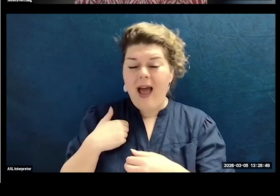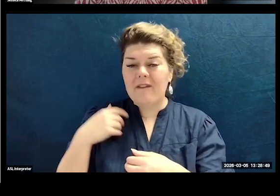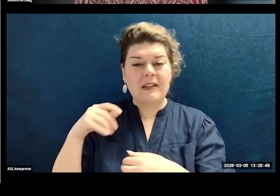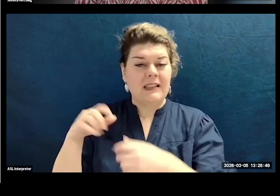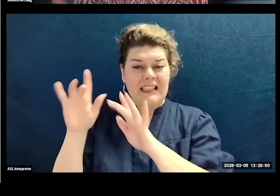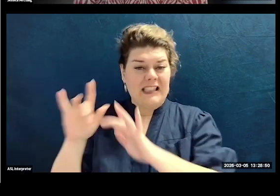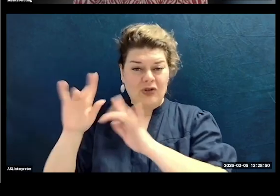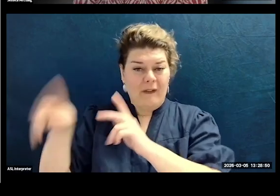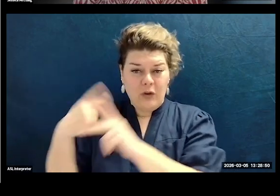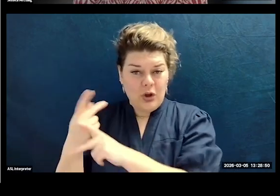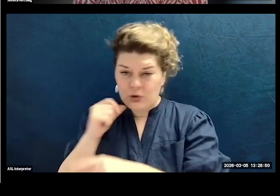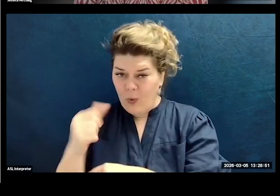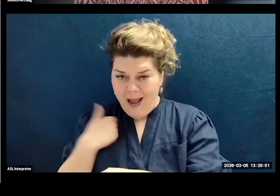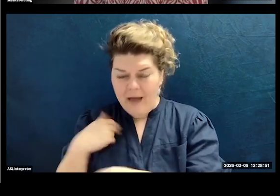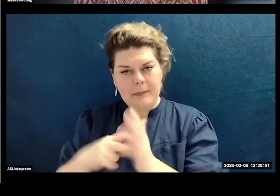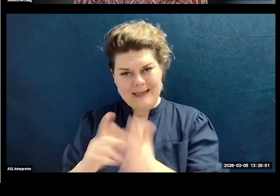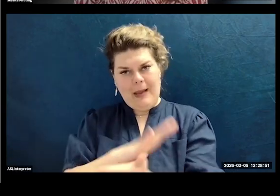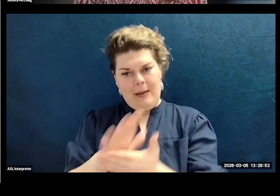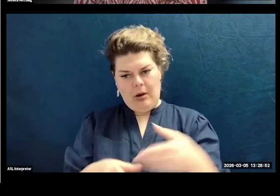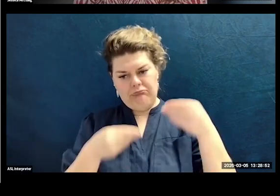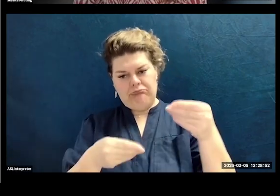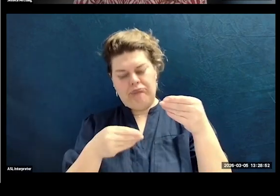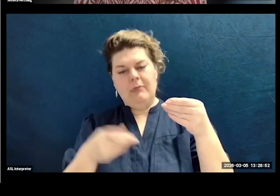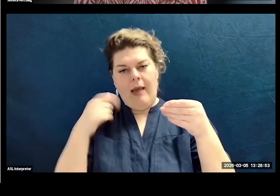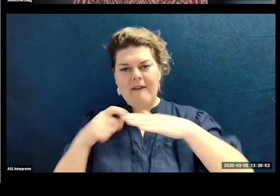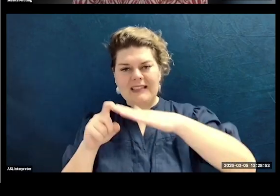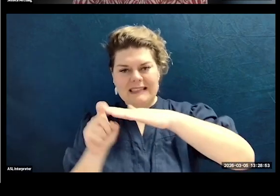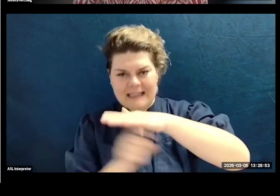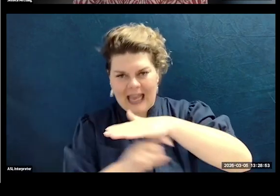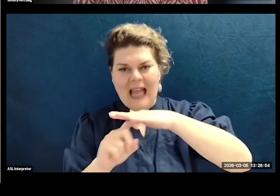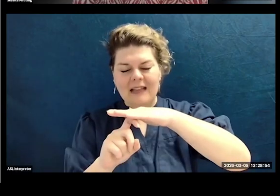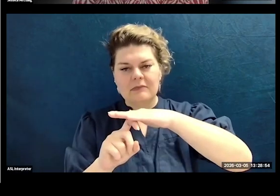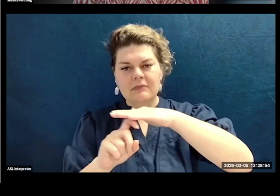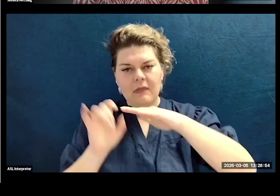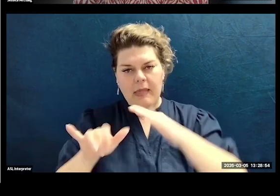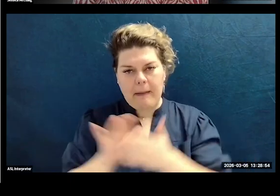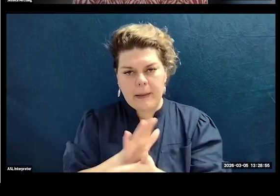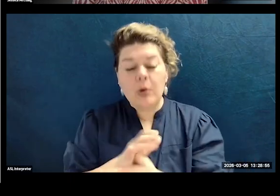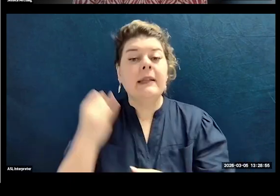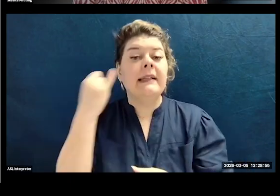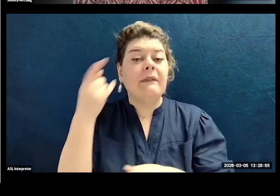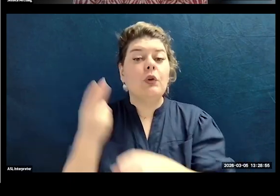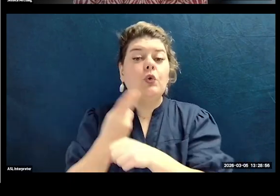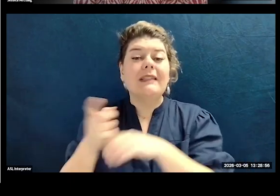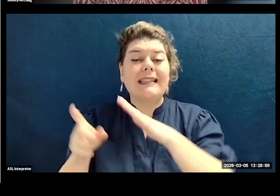So, it's a physical copy where there's a scan that's done. And so if you are using a scanned version